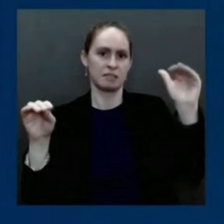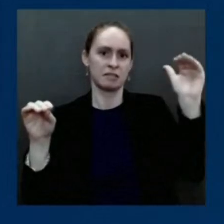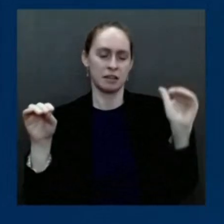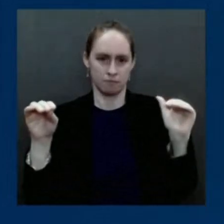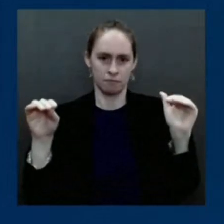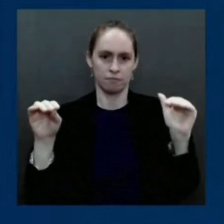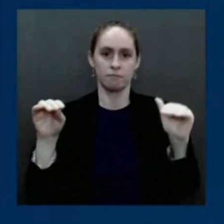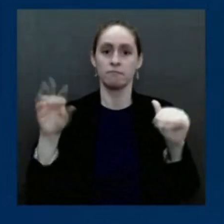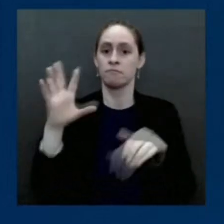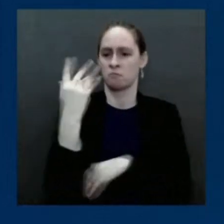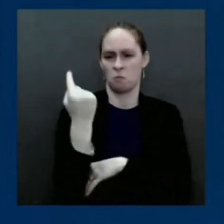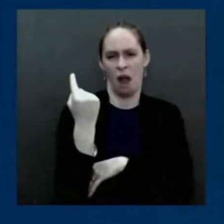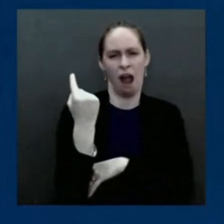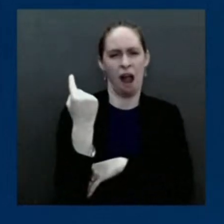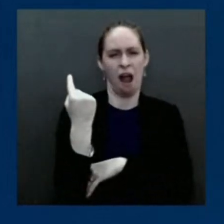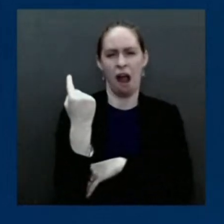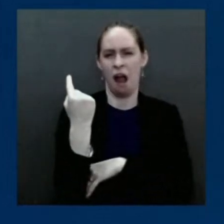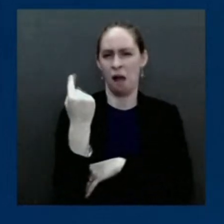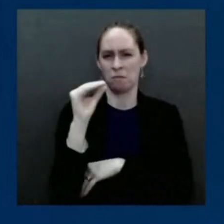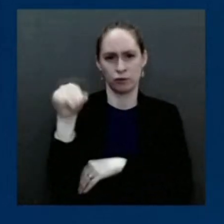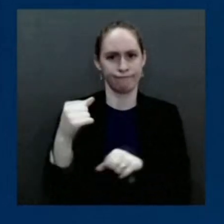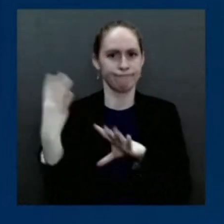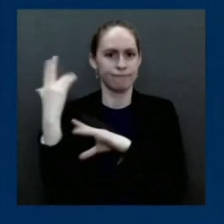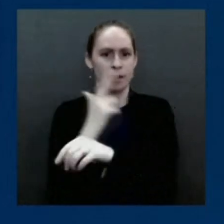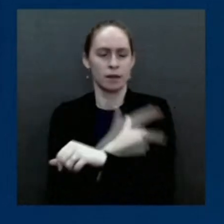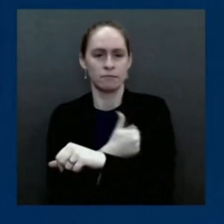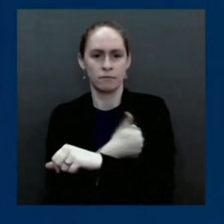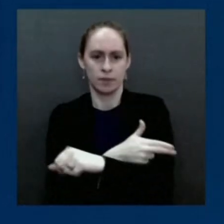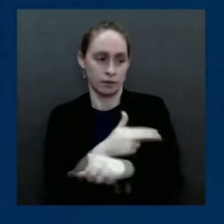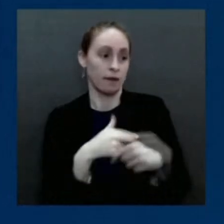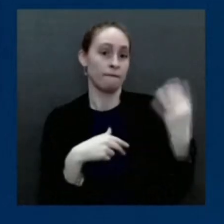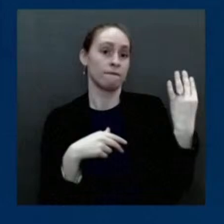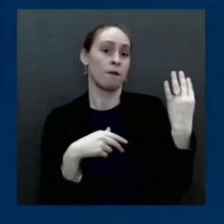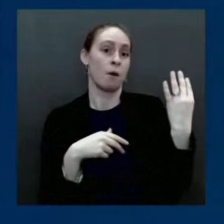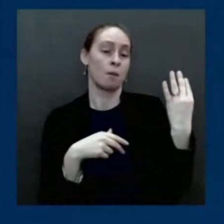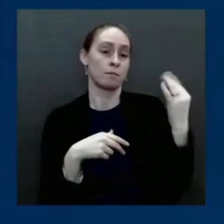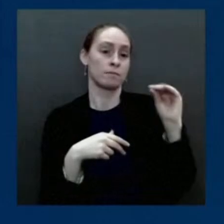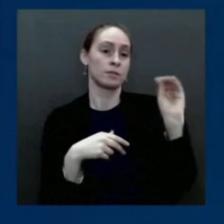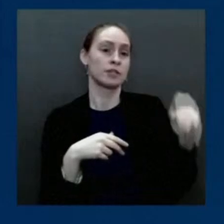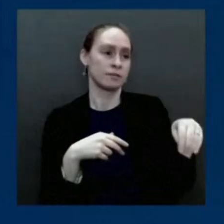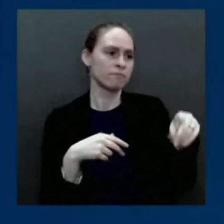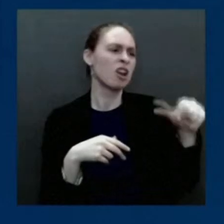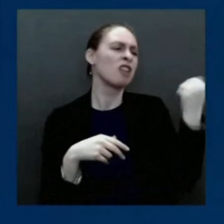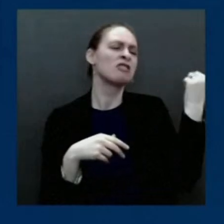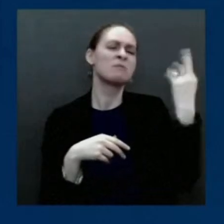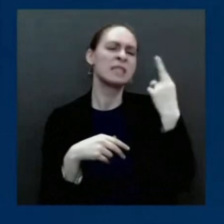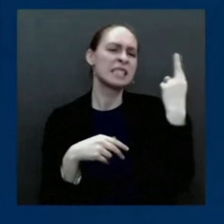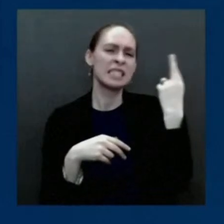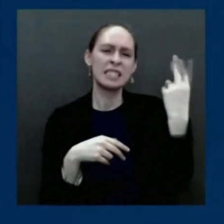ICU ADMISSIONS ONE PERCENT FROM